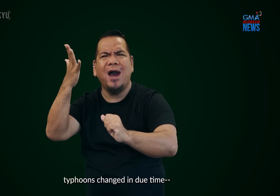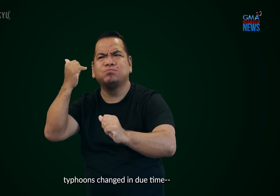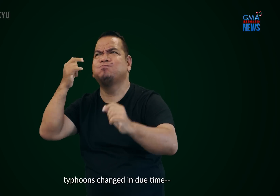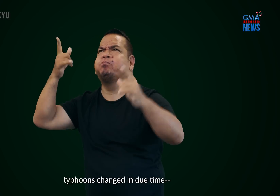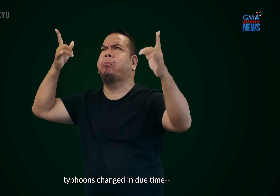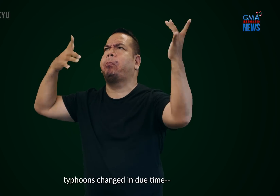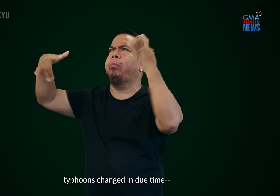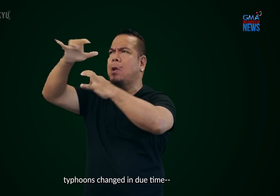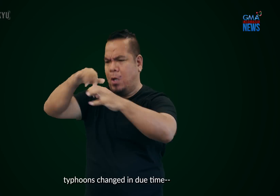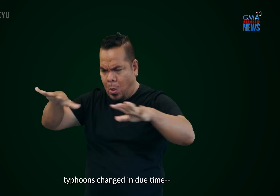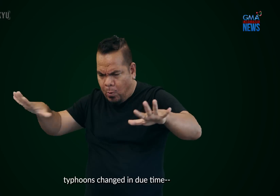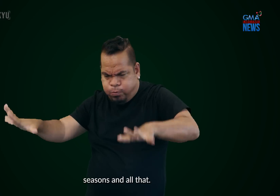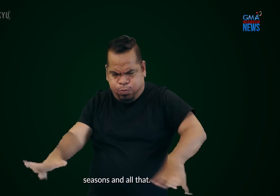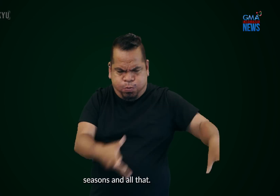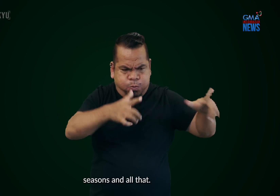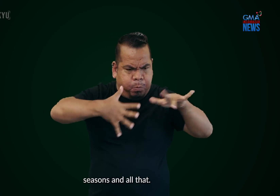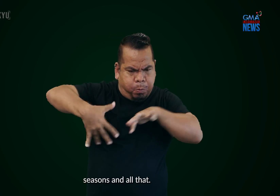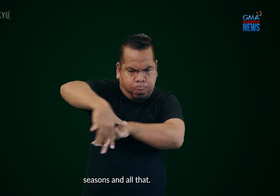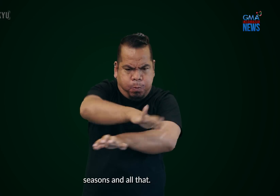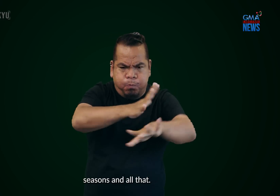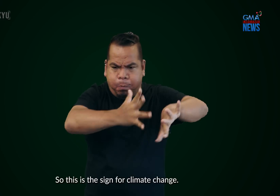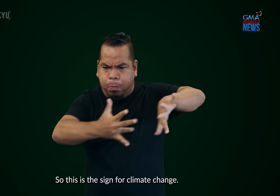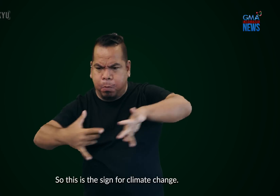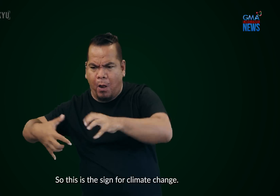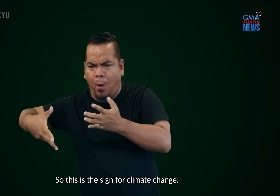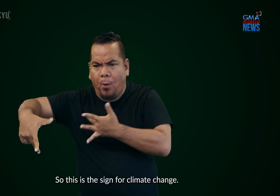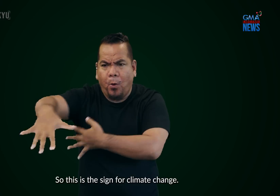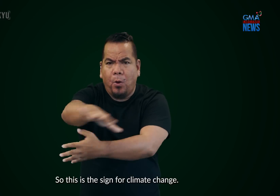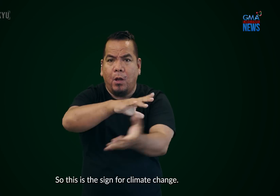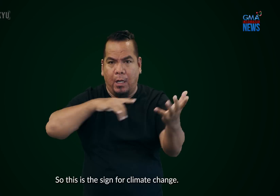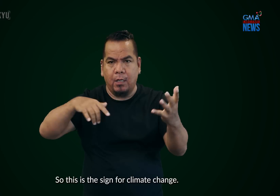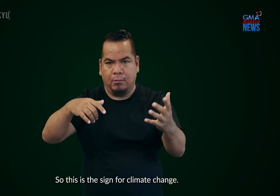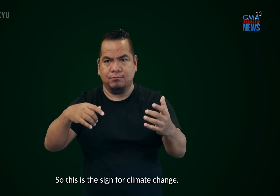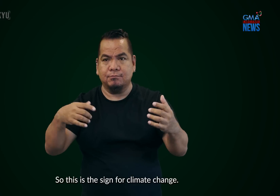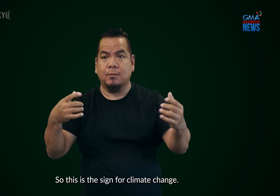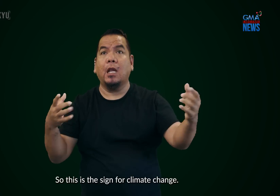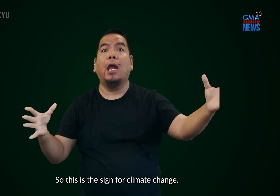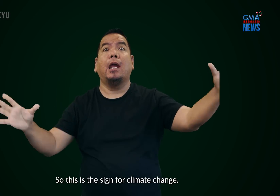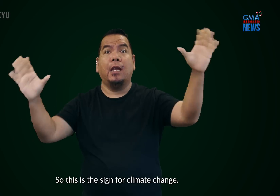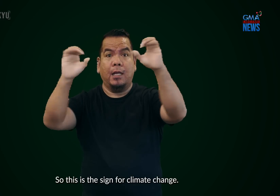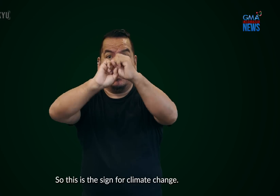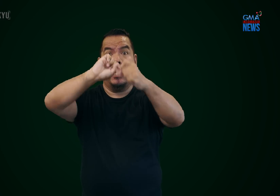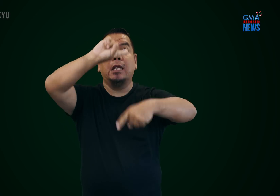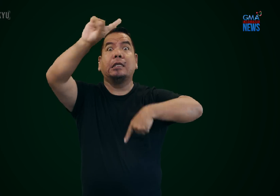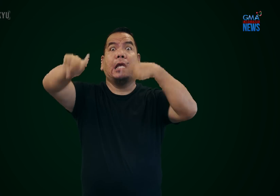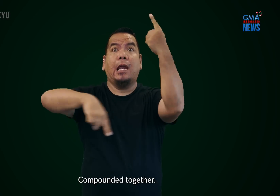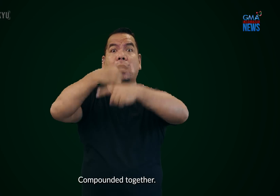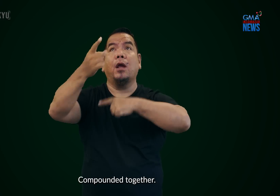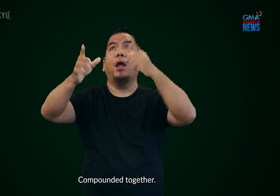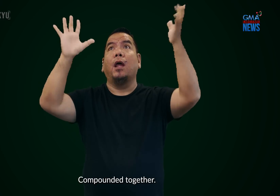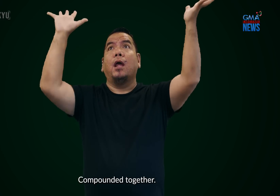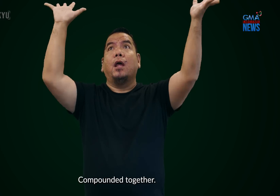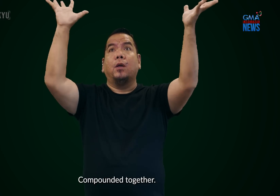Different season, different typhoons and all that. Plus, this is the sign for change. As we can see